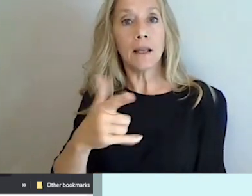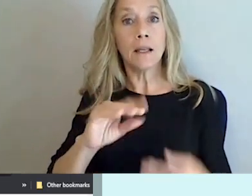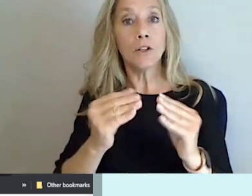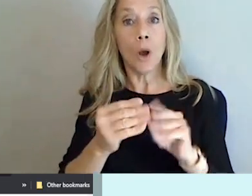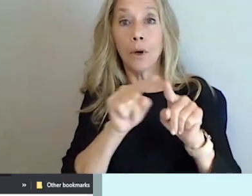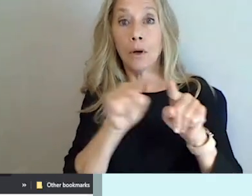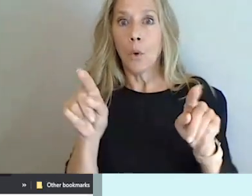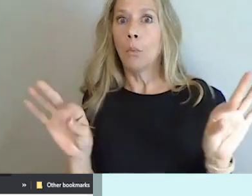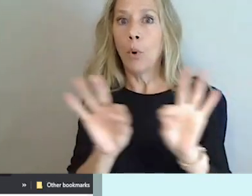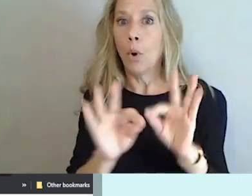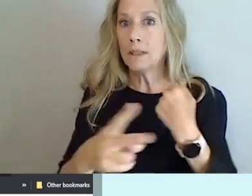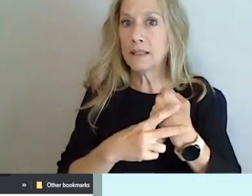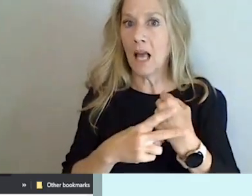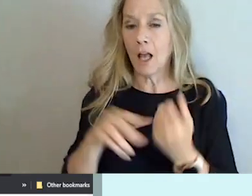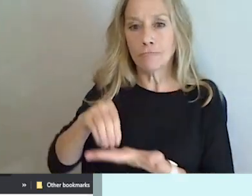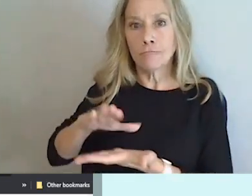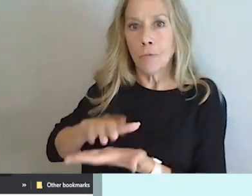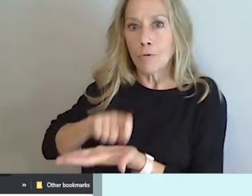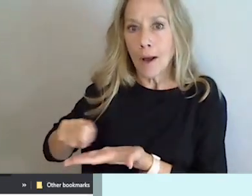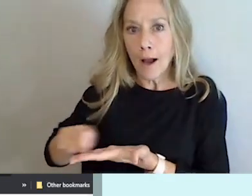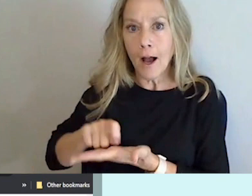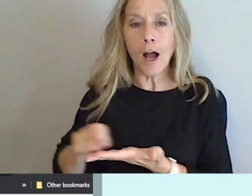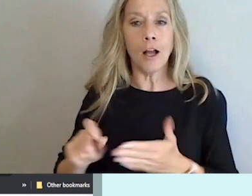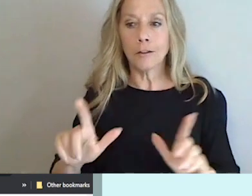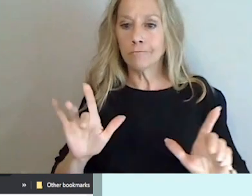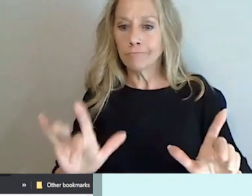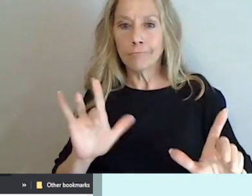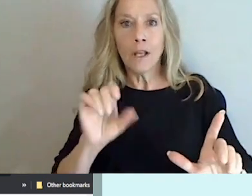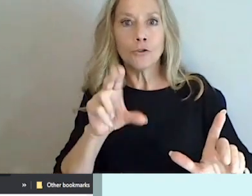save this number! Write this number down, take a screenshot or picture,